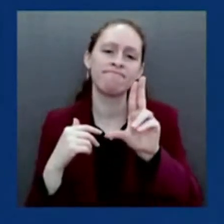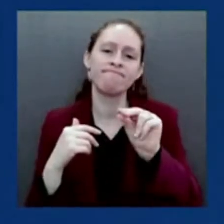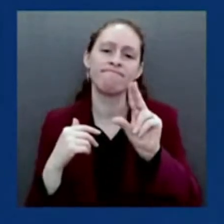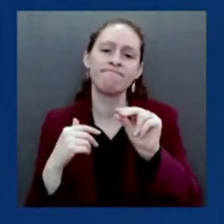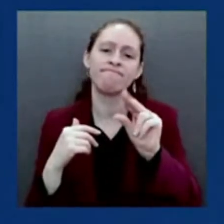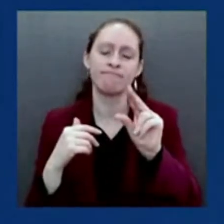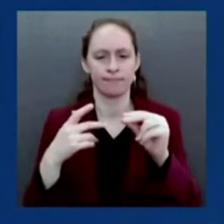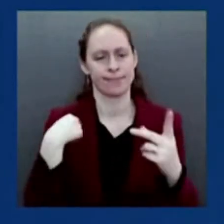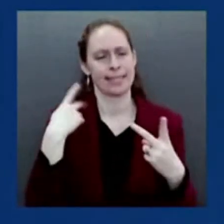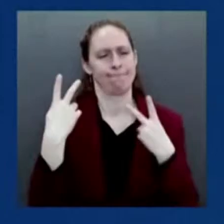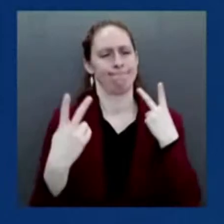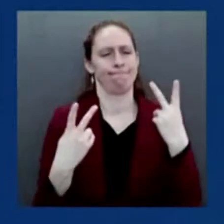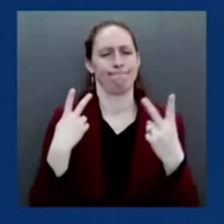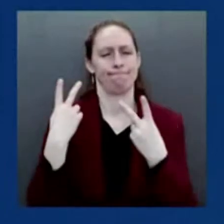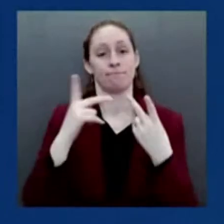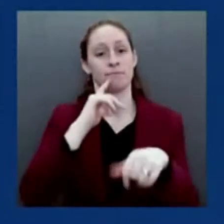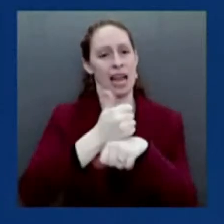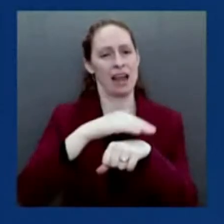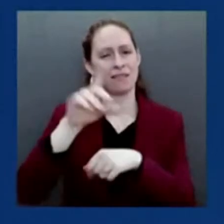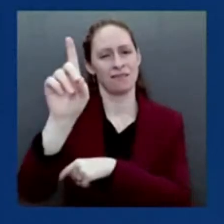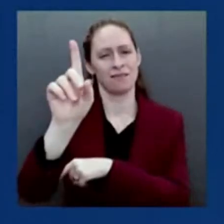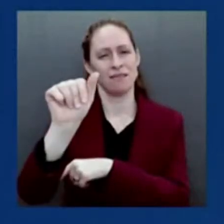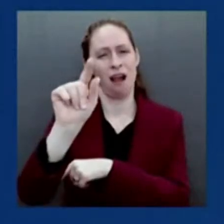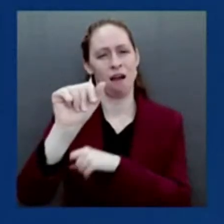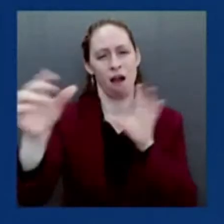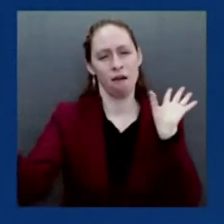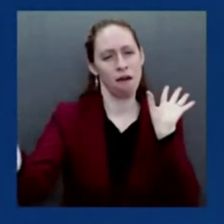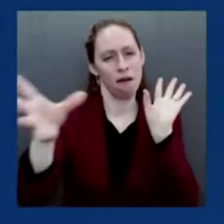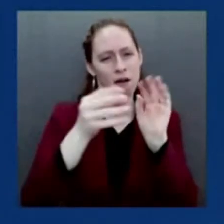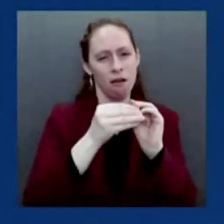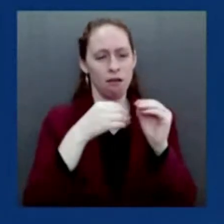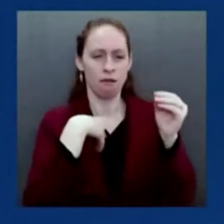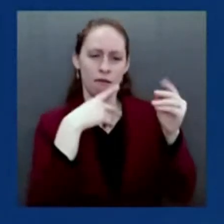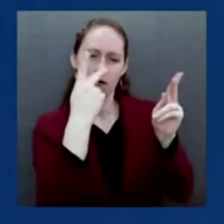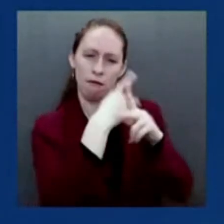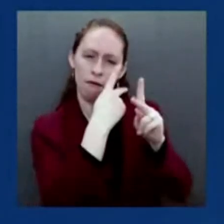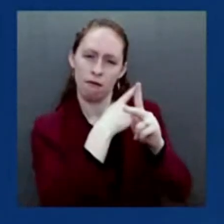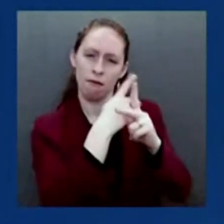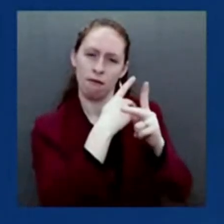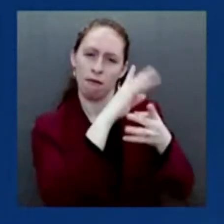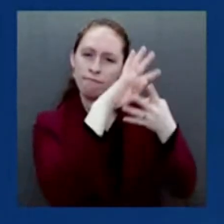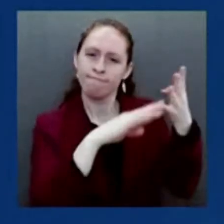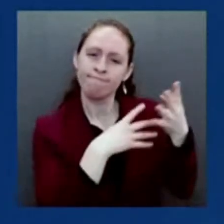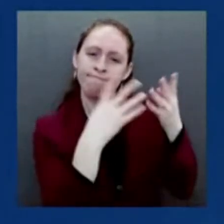OMICRON. REMEMBER, SHE IS TALKING ABOUT THE DATA THAT WE HAD SHOWED ABOUT TO BE EXTORTED AREA